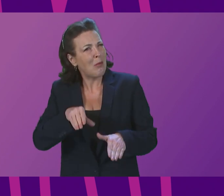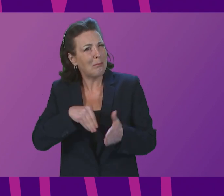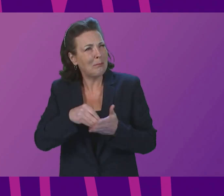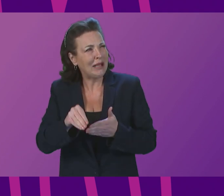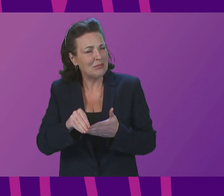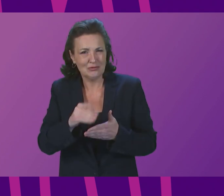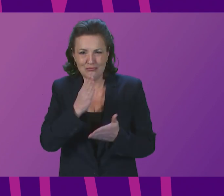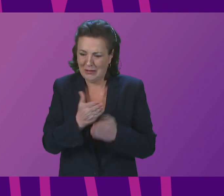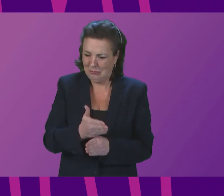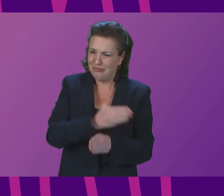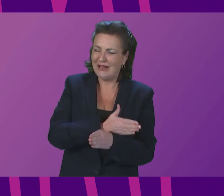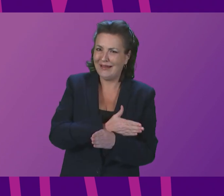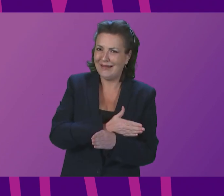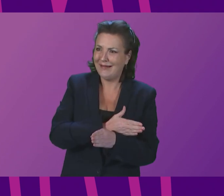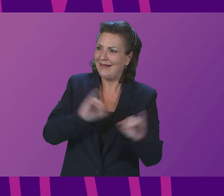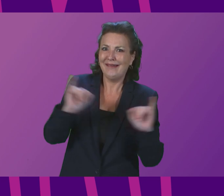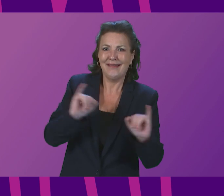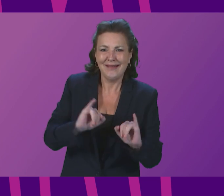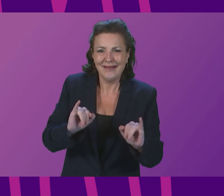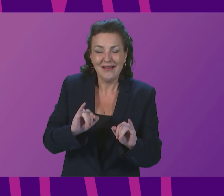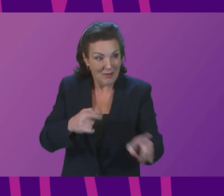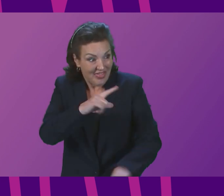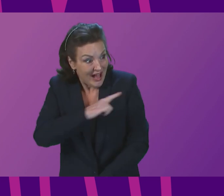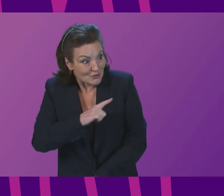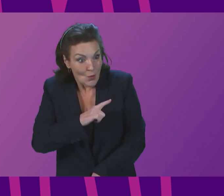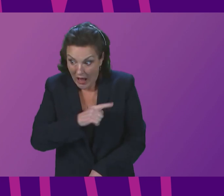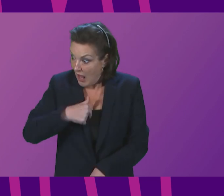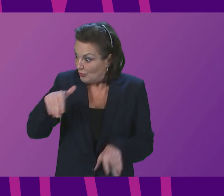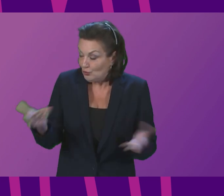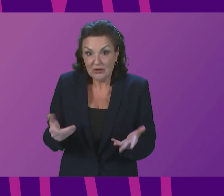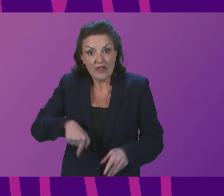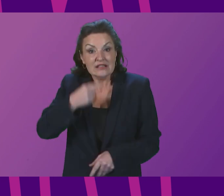That is, of course, one reason why, this very afternoon in the Parliament, Shona Robison